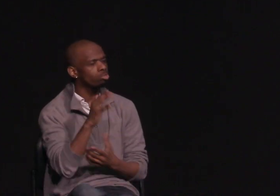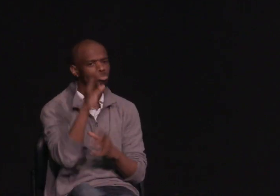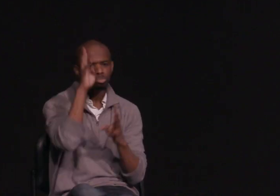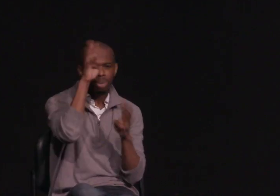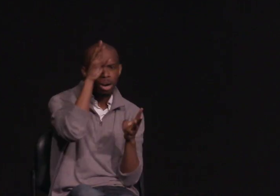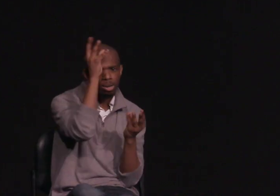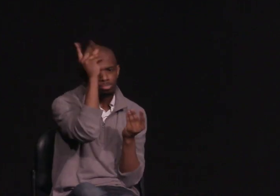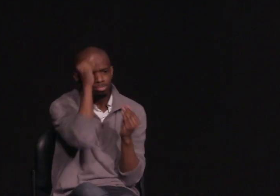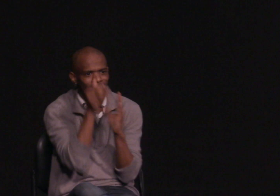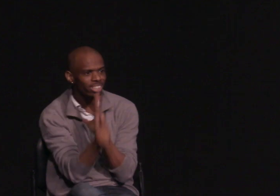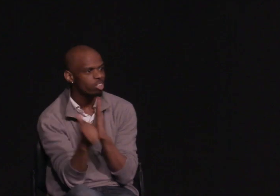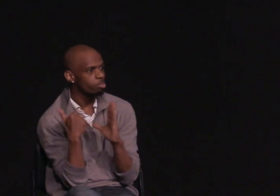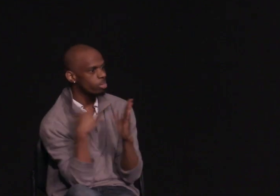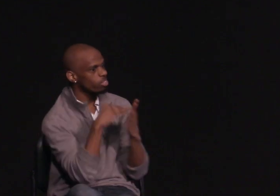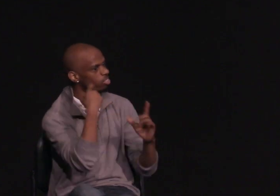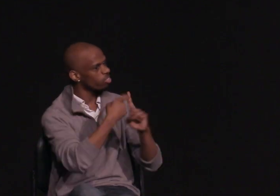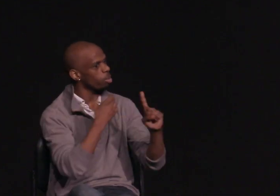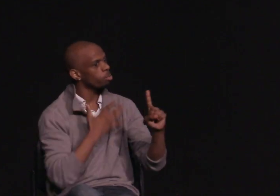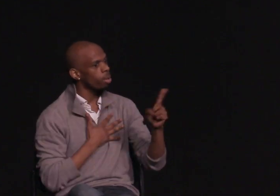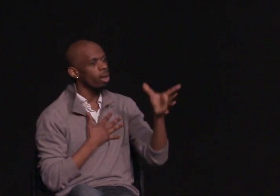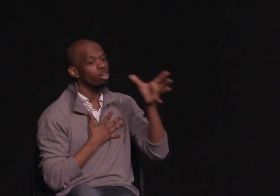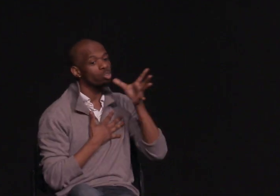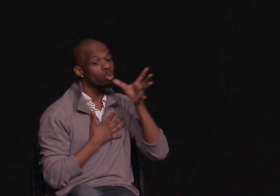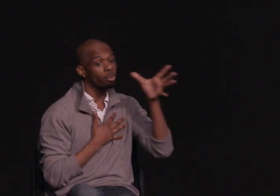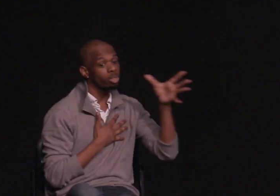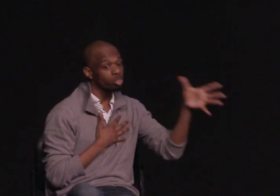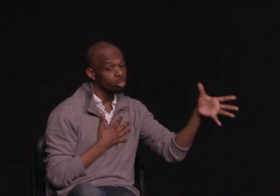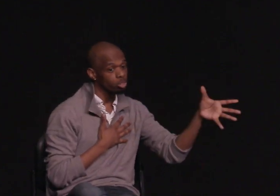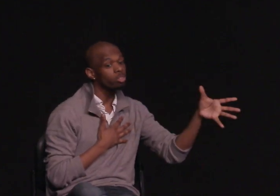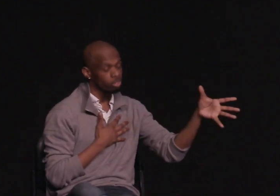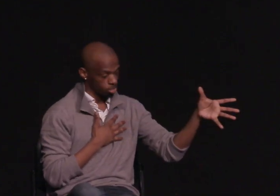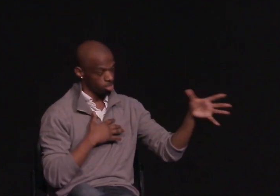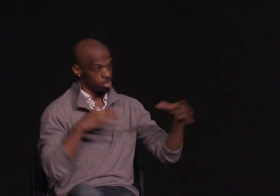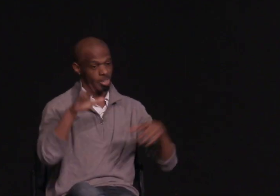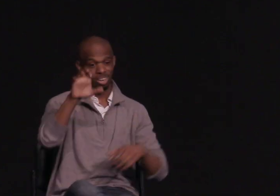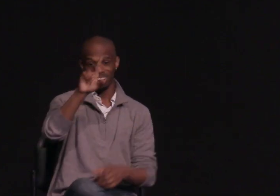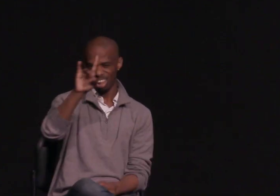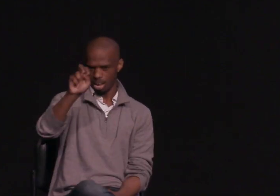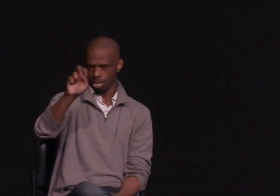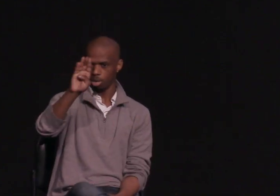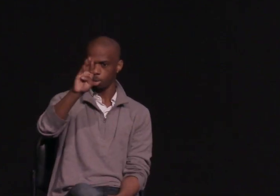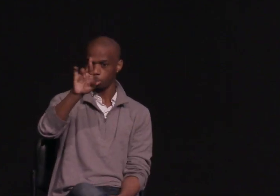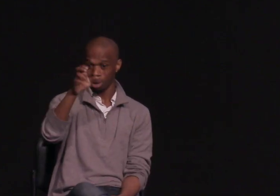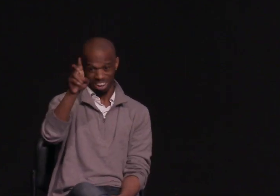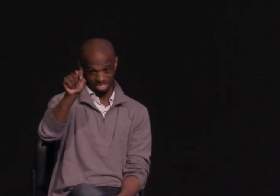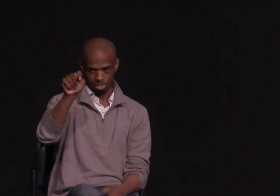My maternal grandmother-- grandfather, Edward Bryant, founded and led Eddie Bryant and the Four Stars of Harmony,